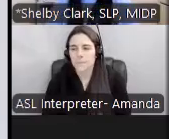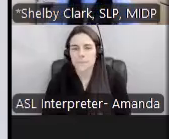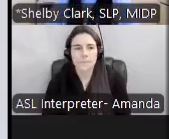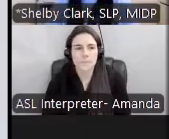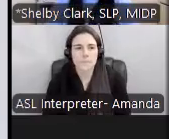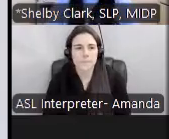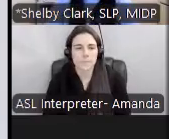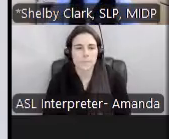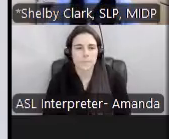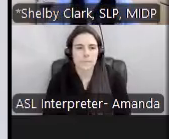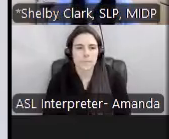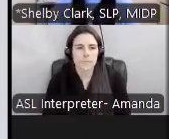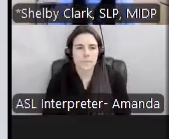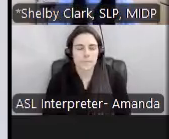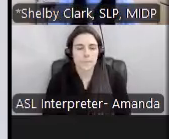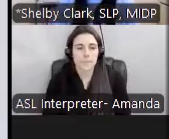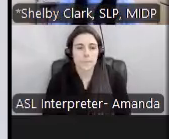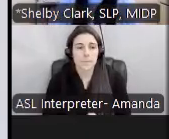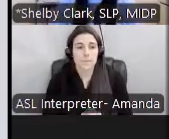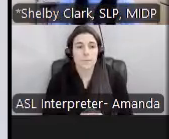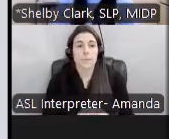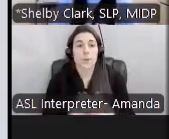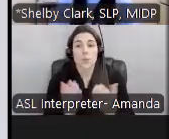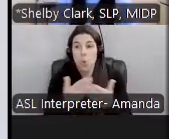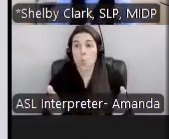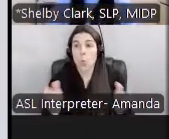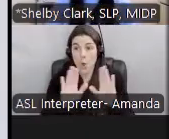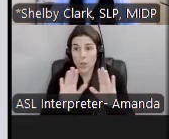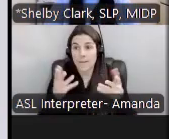Okay, once the foundation walls are up, we can pour that concrete slab.